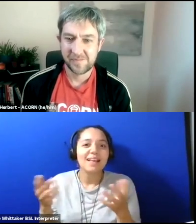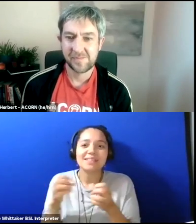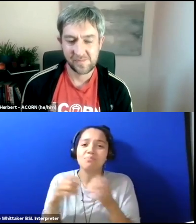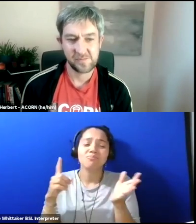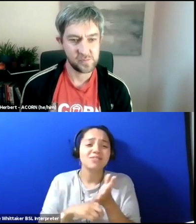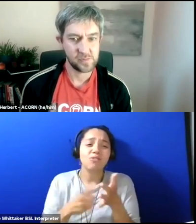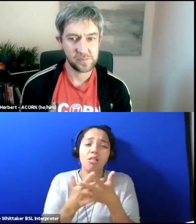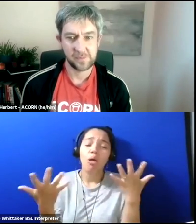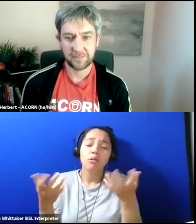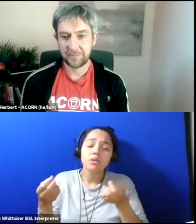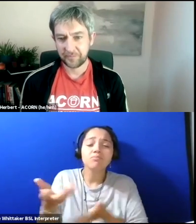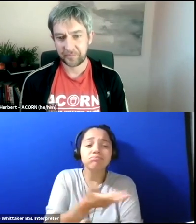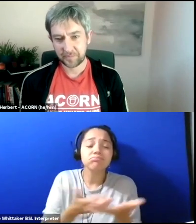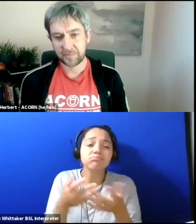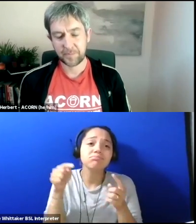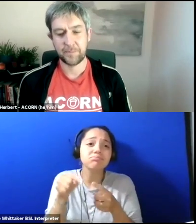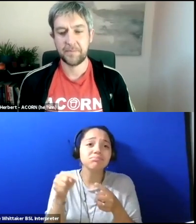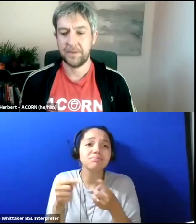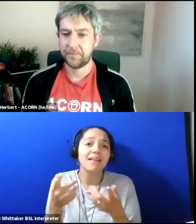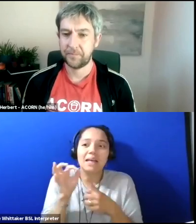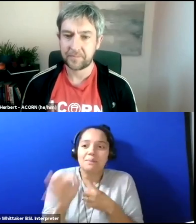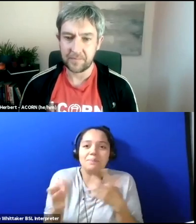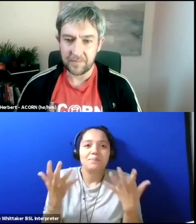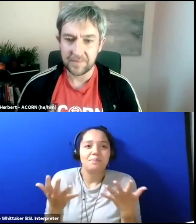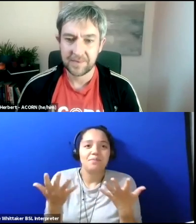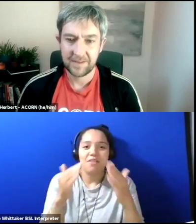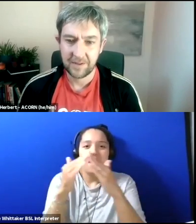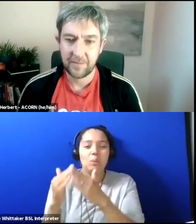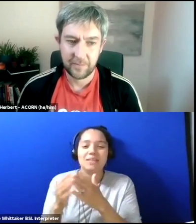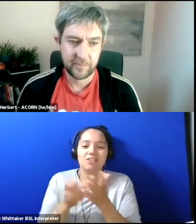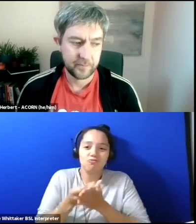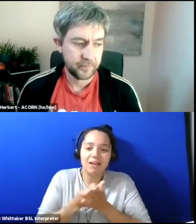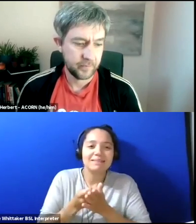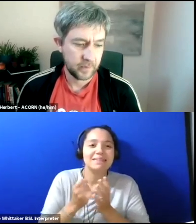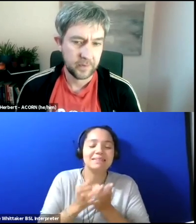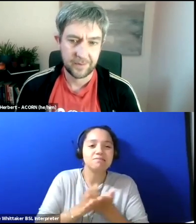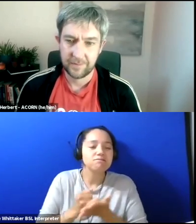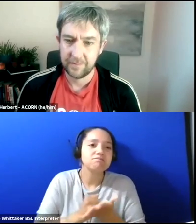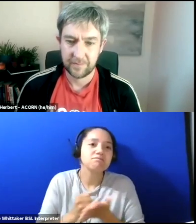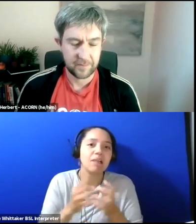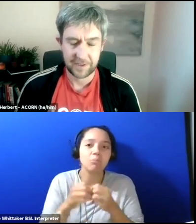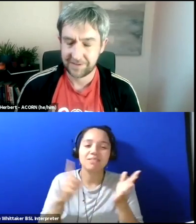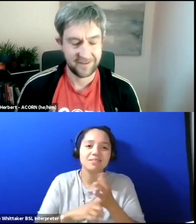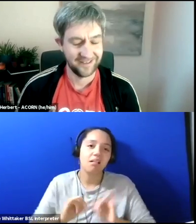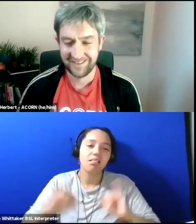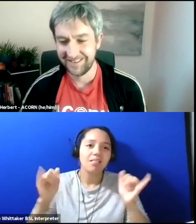conversations about that at the moment, because particularly at the moment, the state of housing and renting in Bristol is absolutely ridiculous and